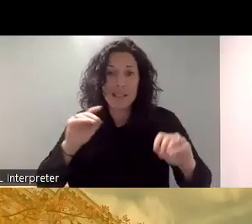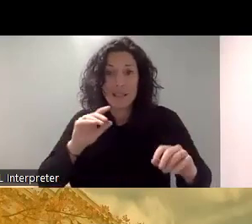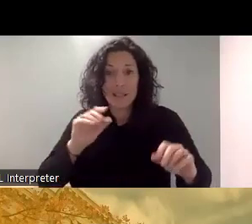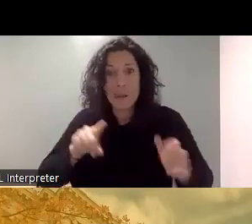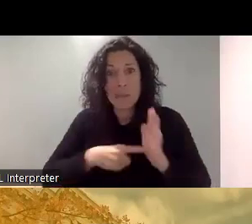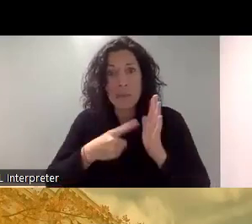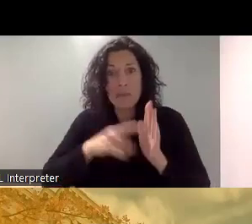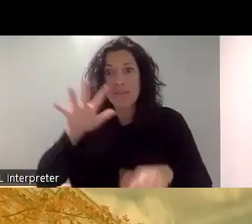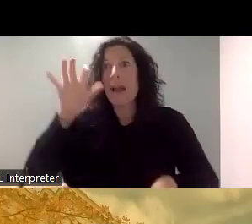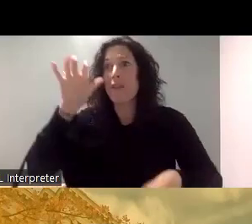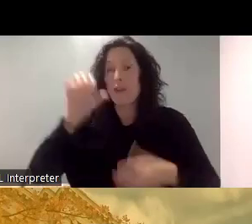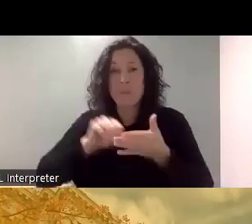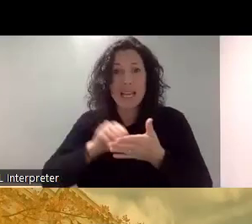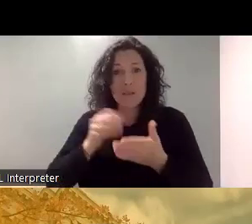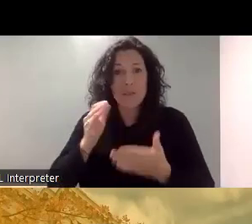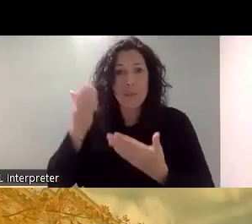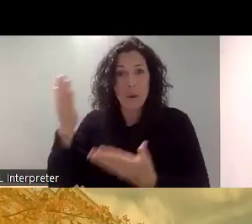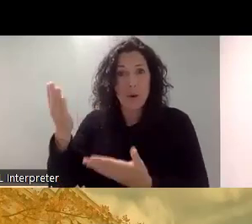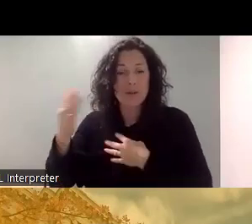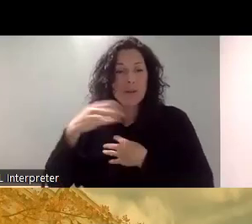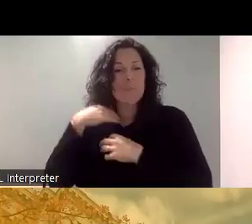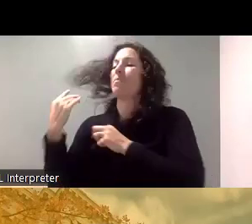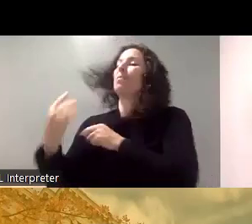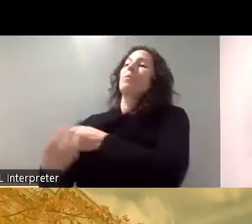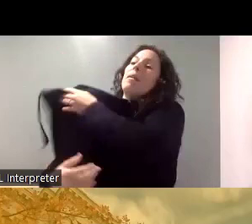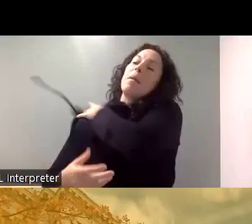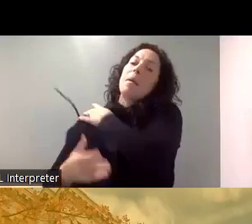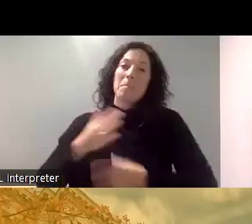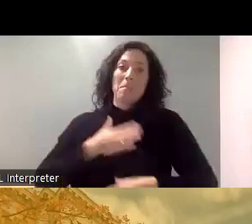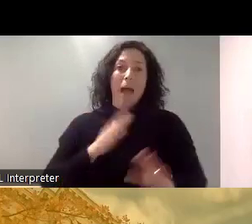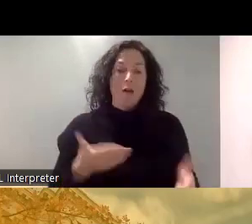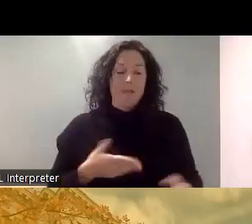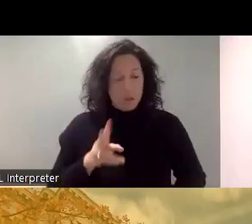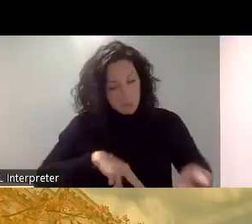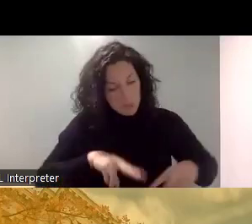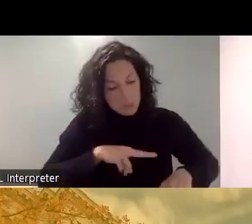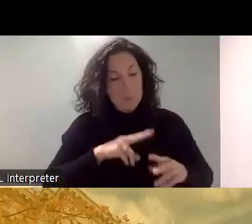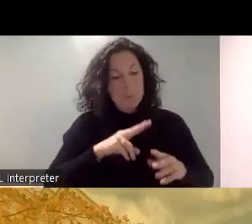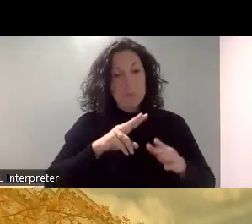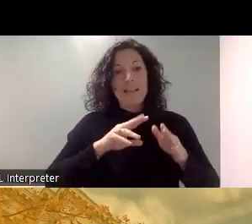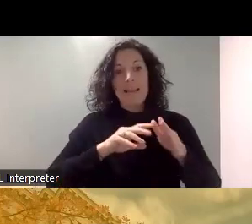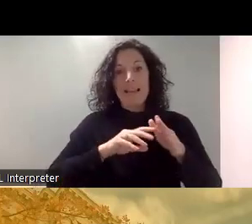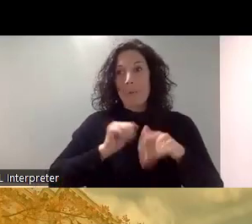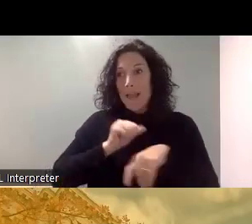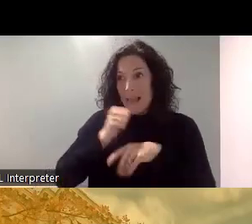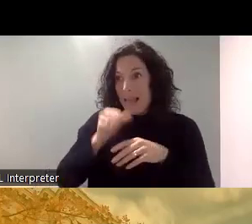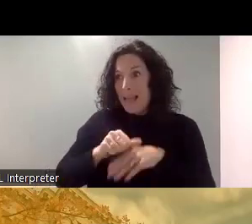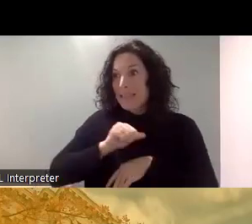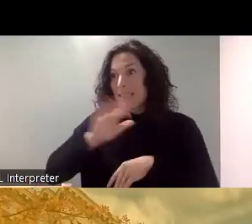and then my office would FedEx those out of here, and we memorized what locations ...